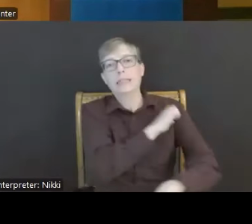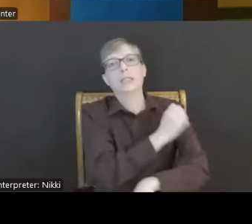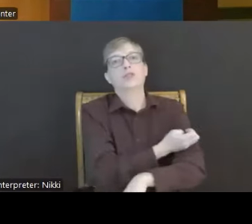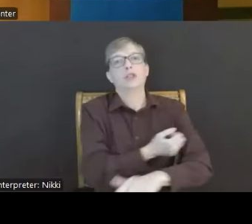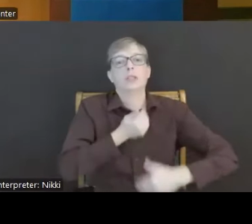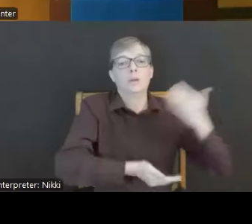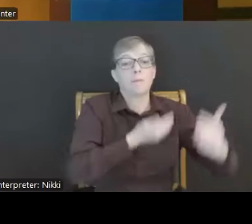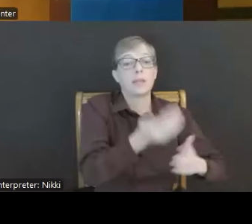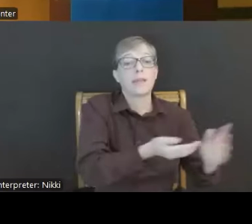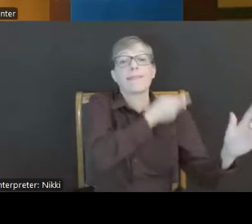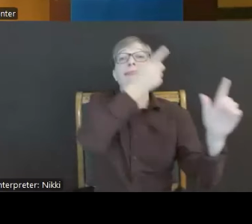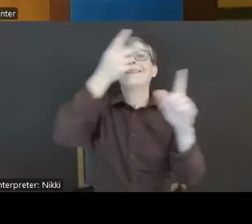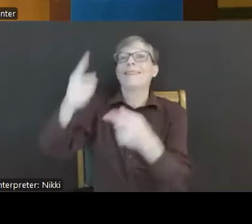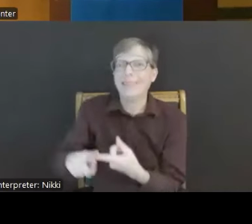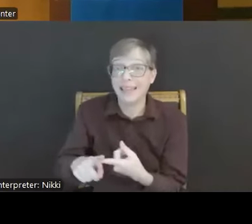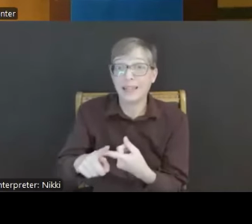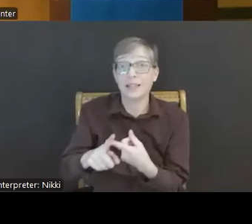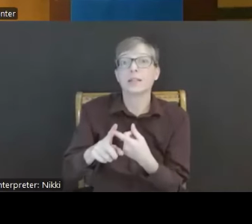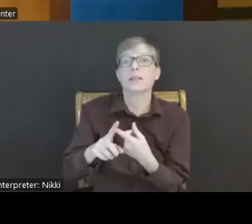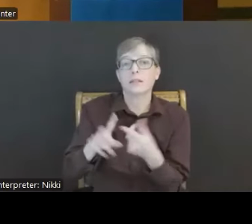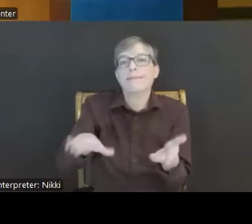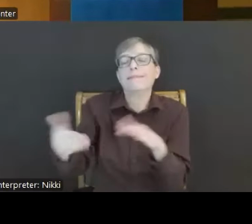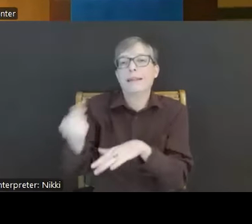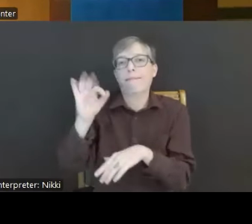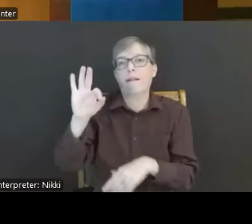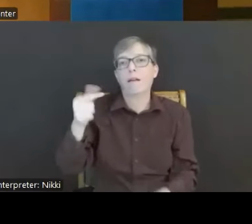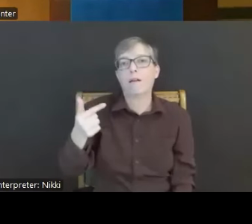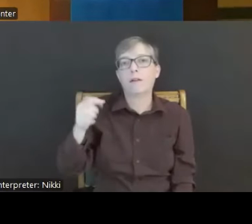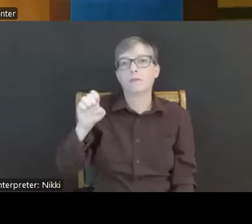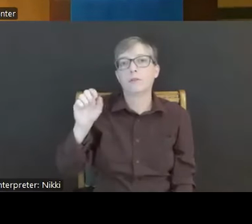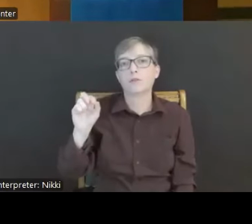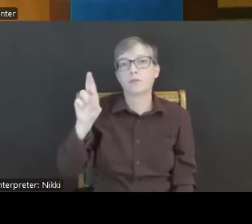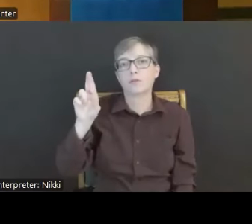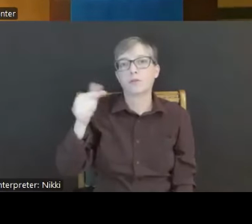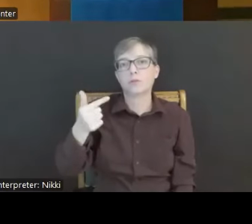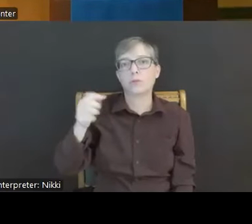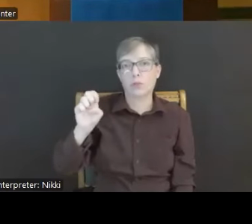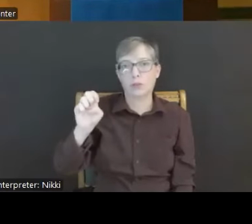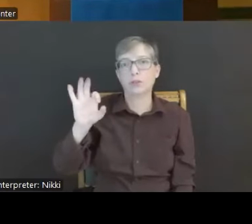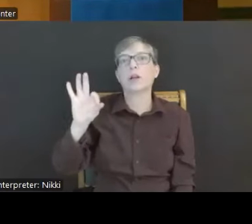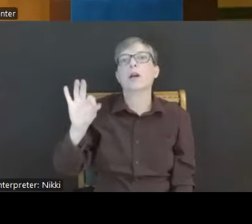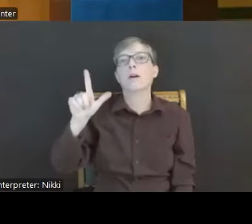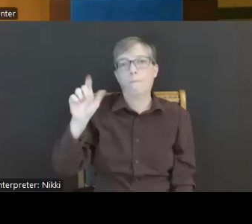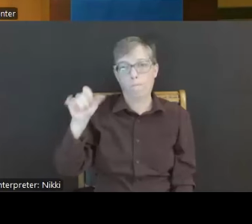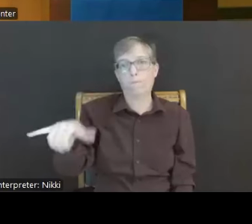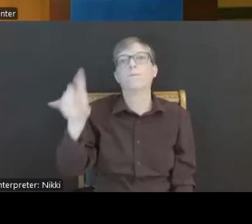do more more more now which was great and so we decided that in the child division we would